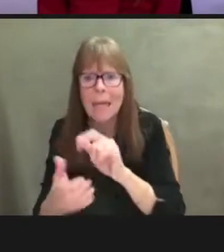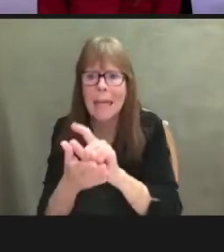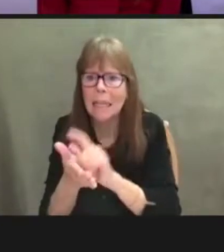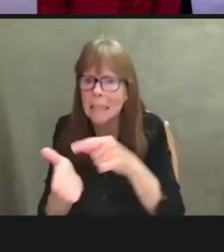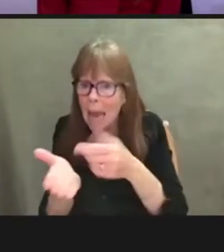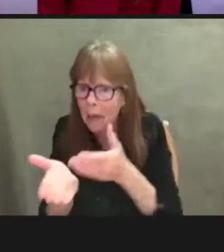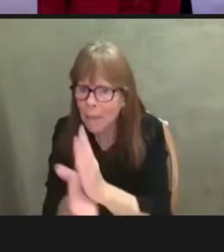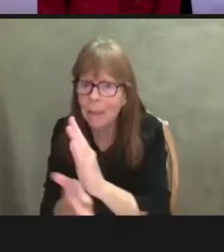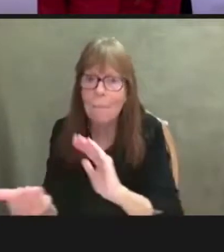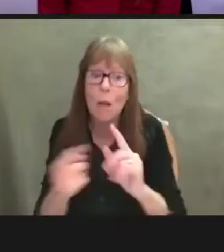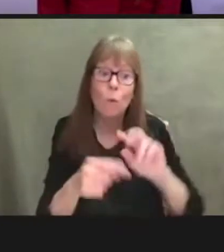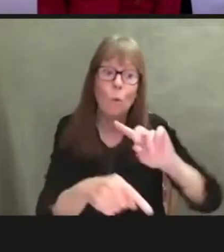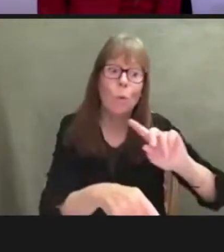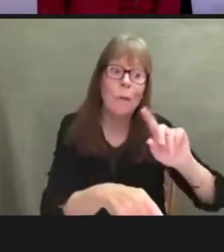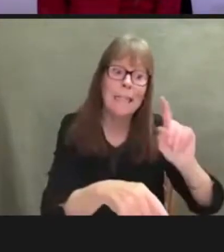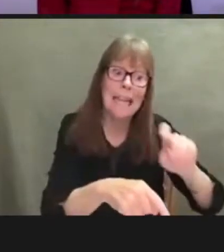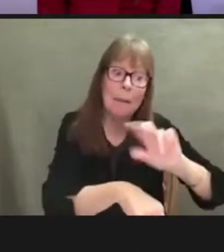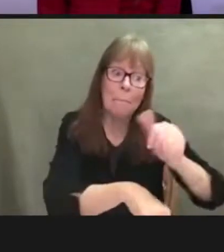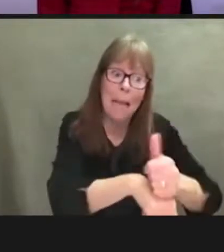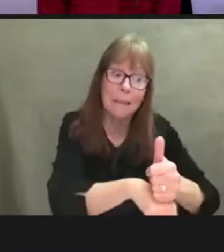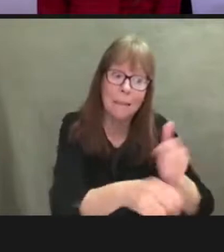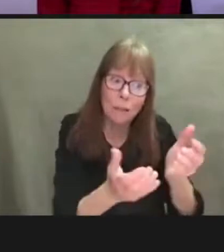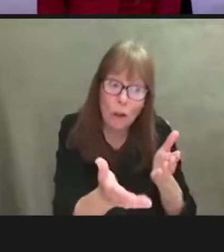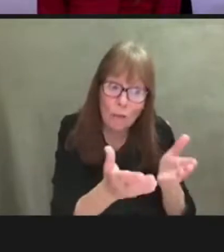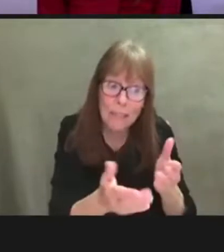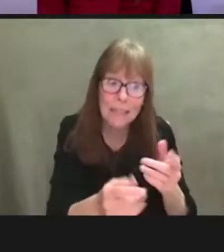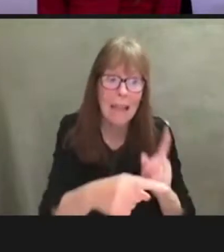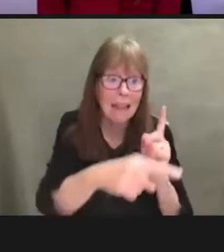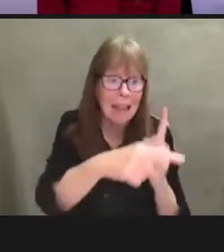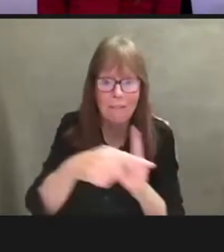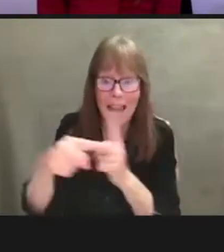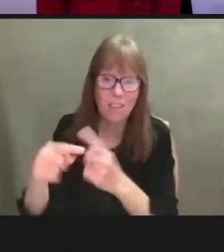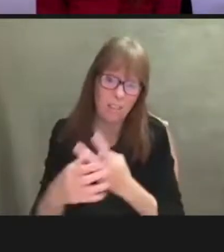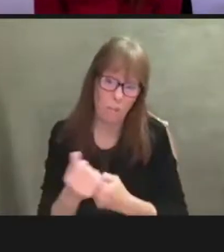services and there are advantages to both.